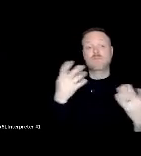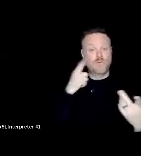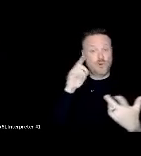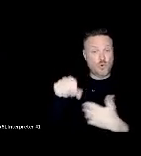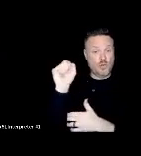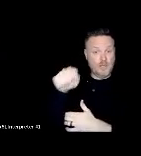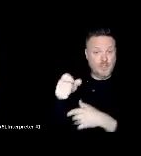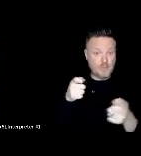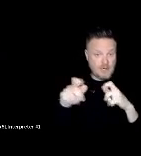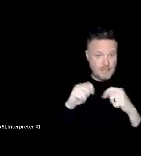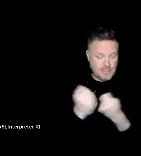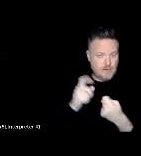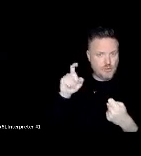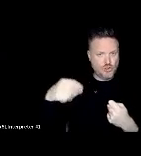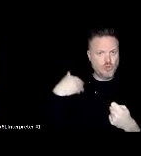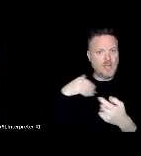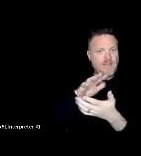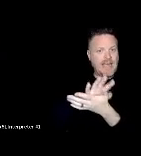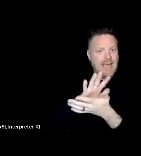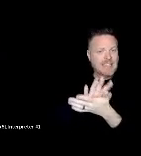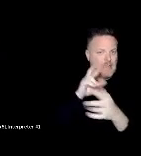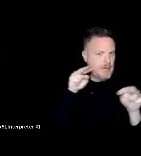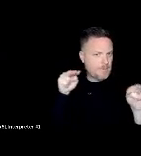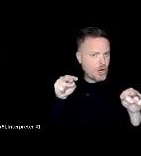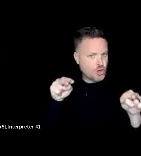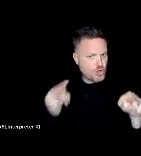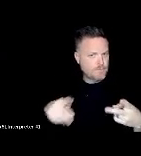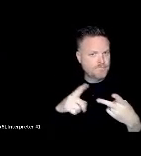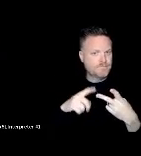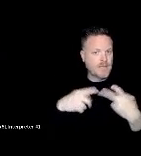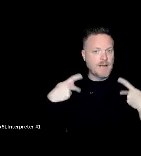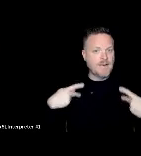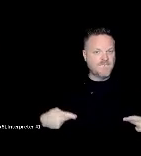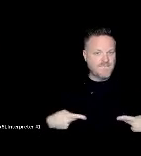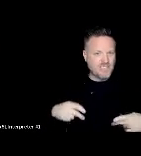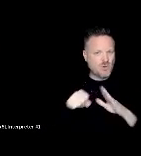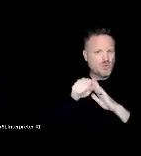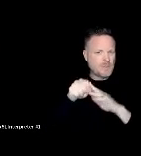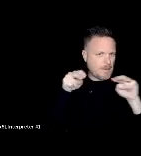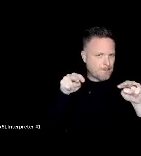you need to have an academic monitor, a physical symptom monitor, medical providers